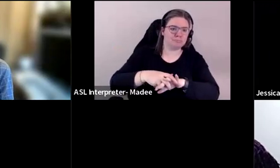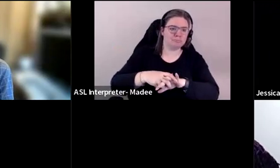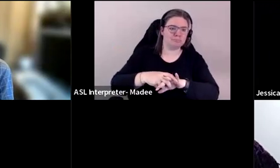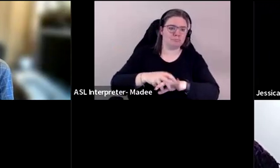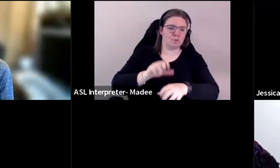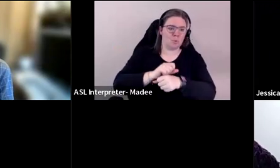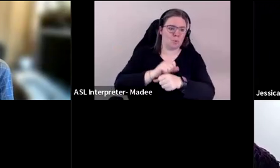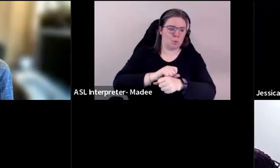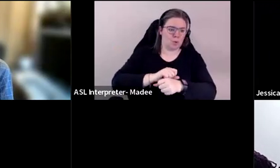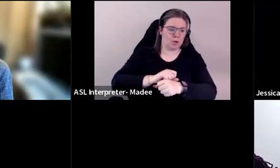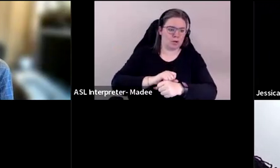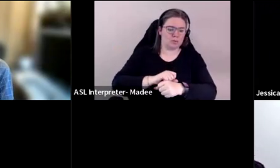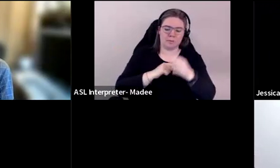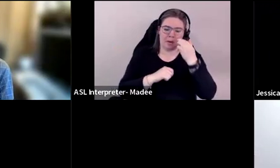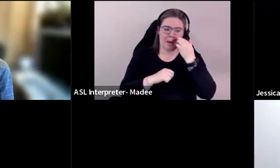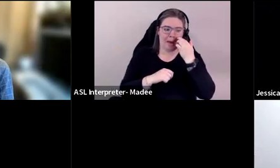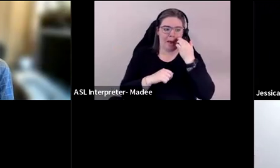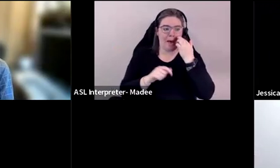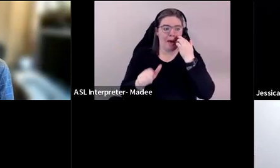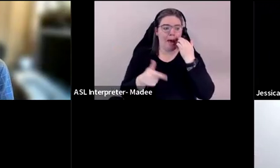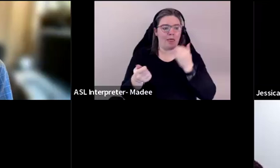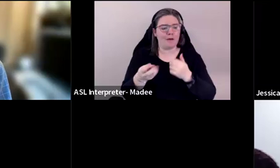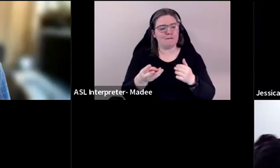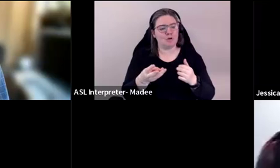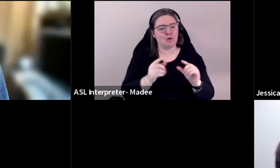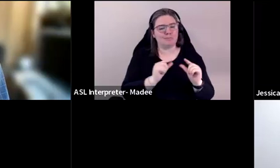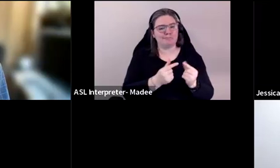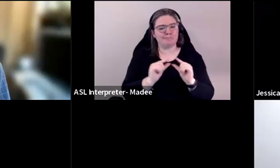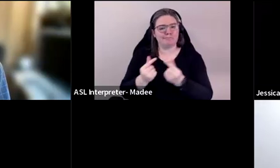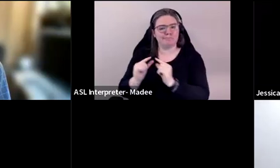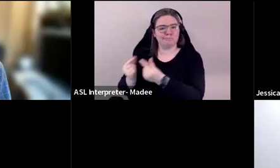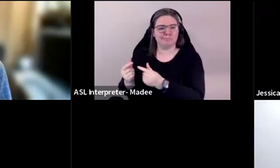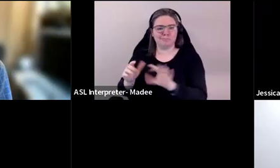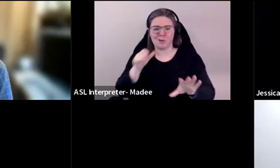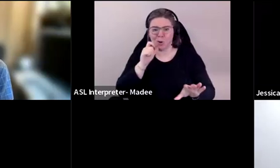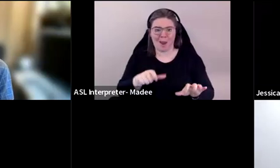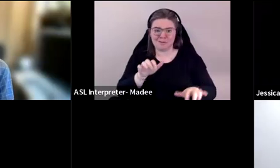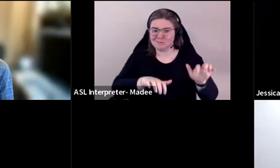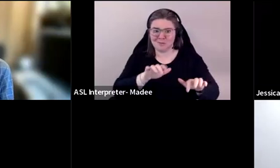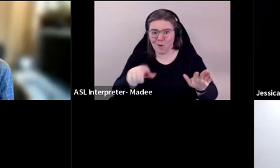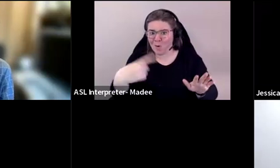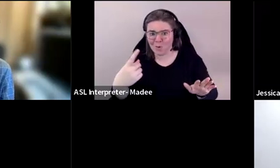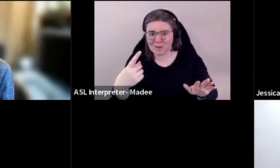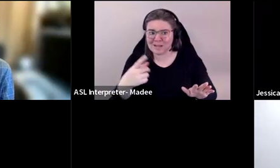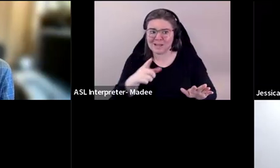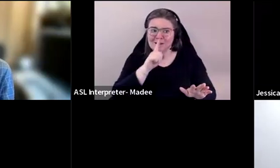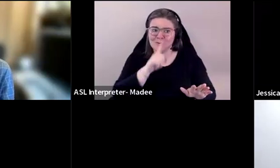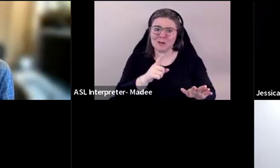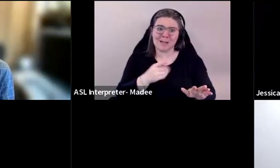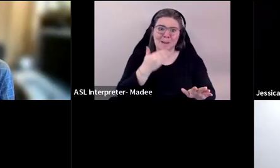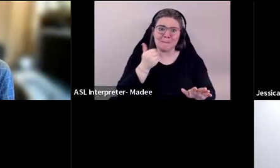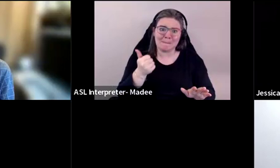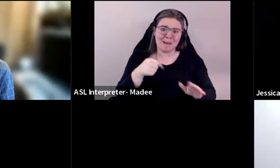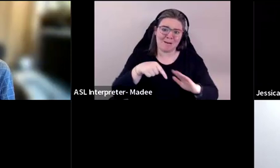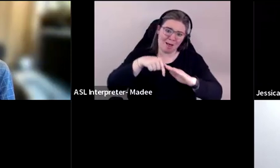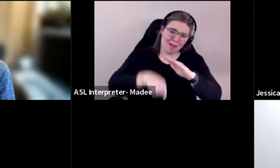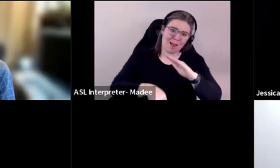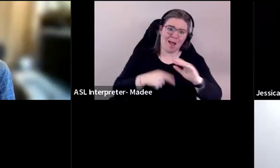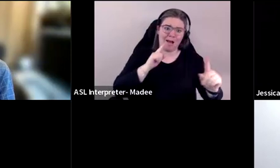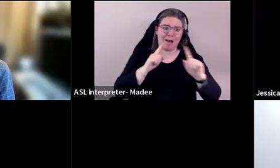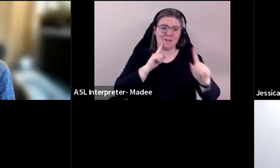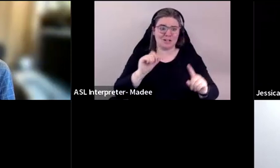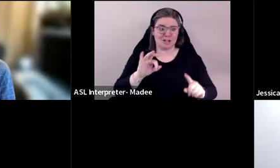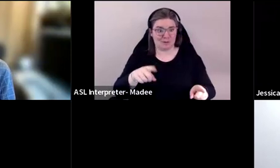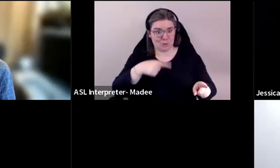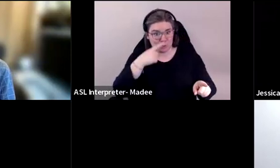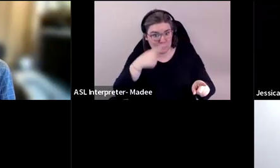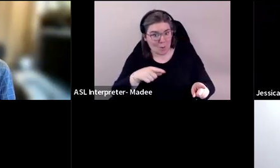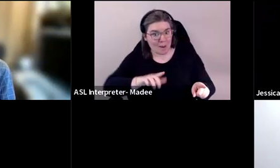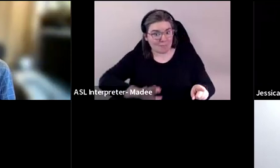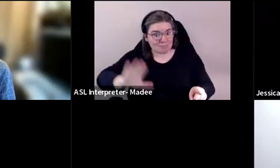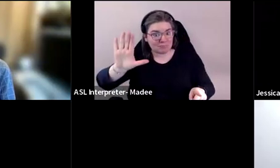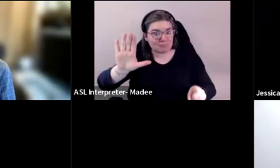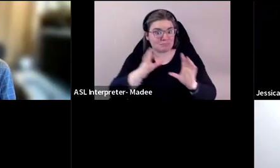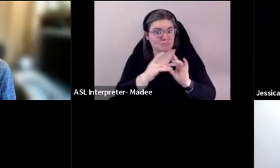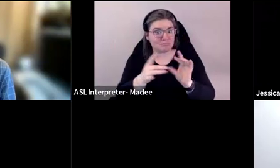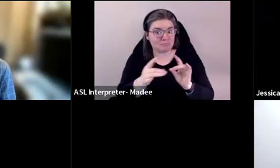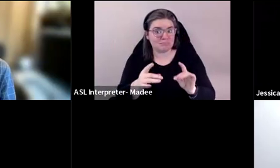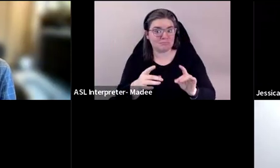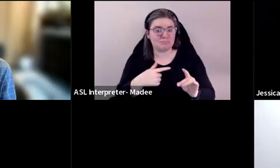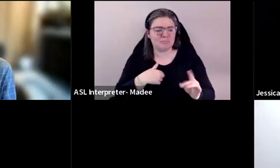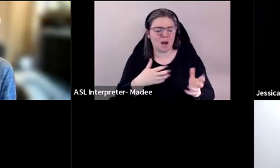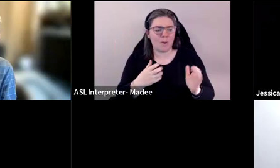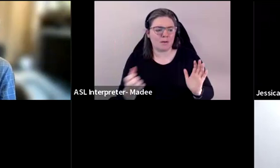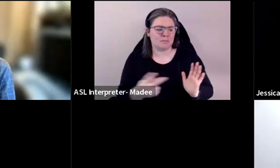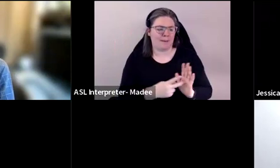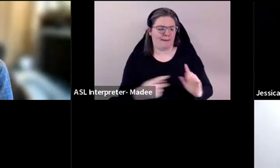Rebecca /APRIL: There's also some other groups that have shared. I want to encourage you. You don't have to just share in the chat. It really will be a richer conversation if some people will join in. And I wanted to get back to Greg's comment that